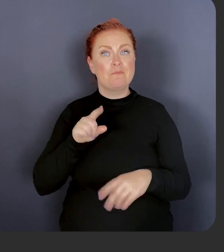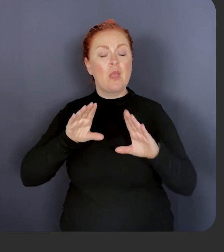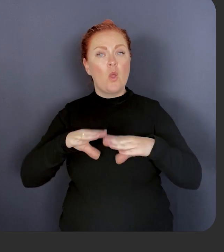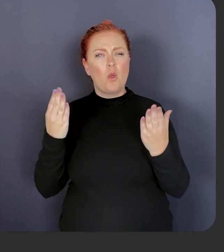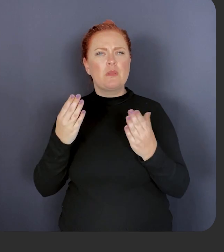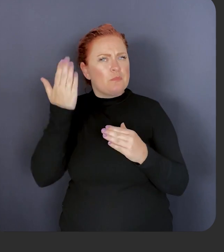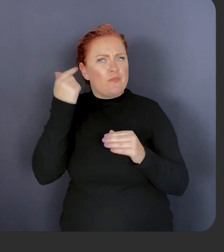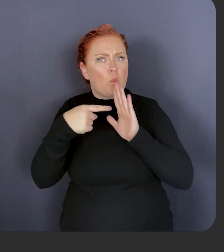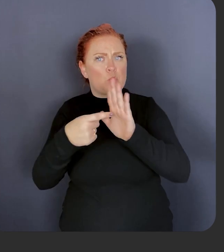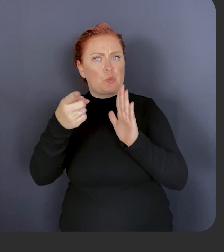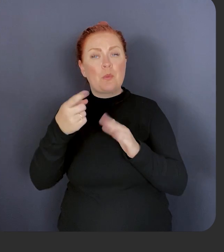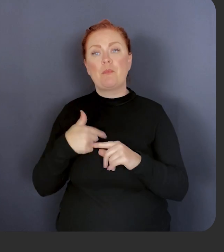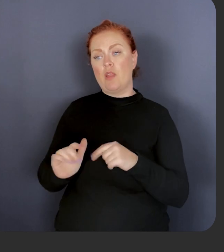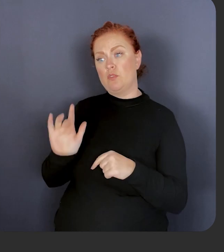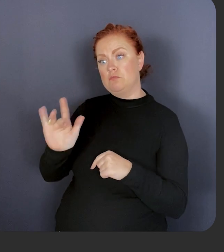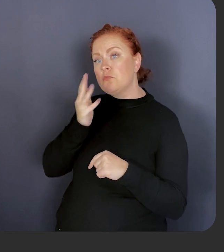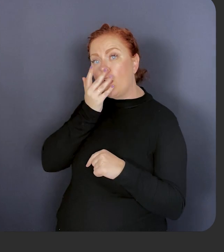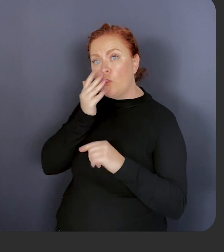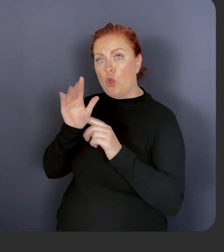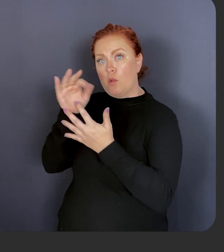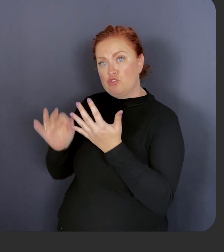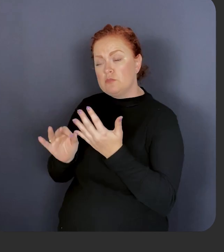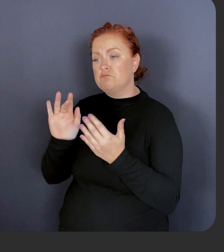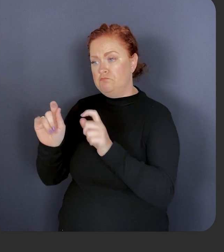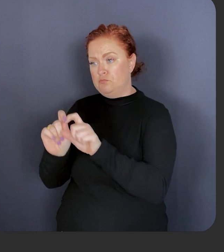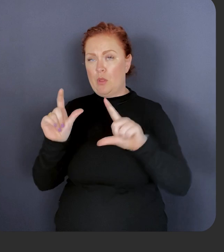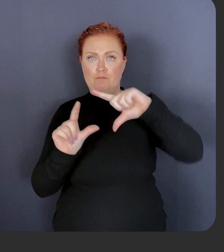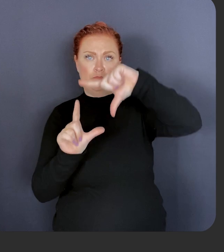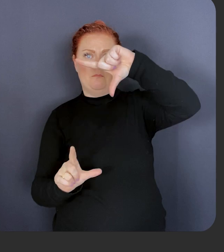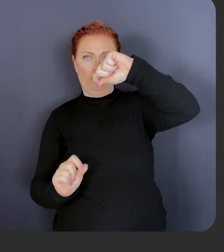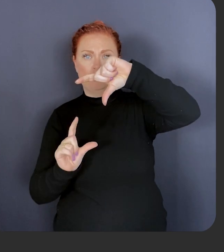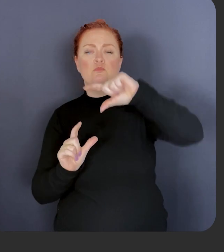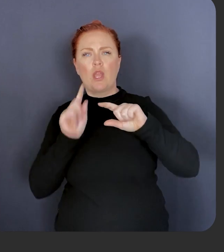I previewed this earlier-- but if I open my color here, I can select a new color.